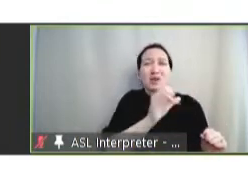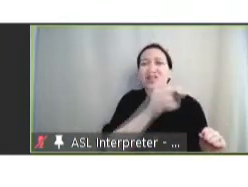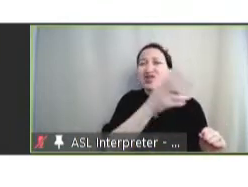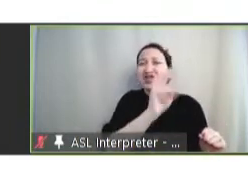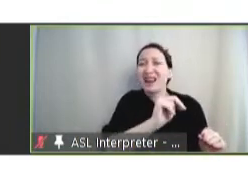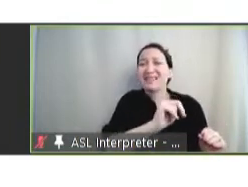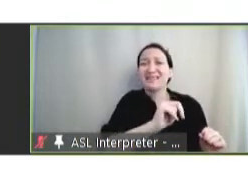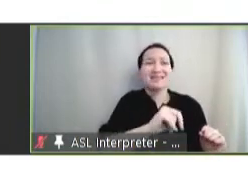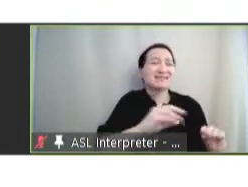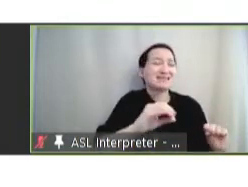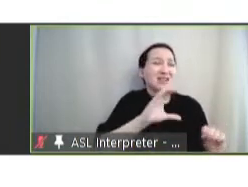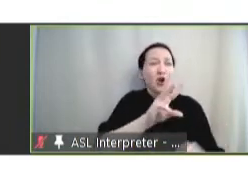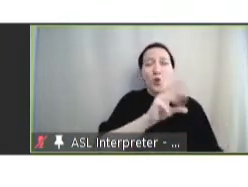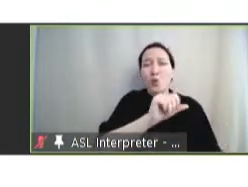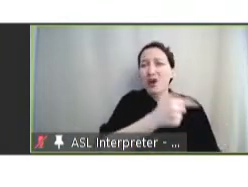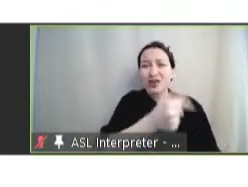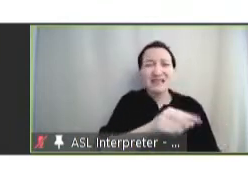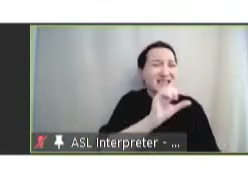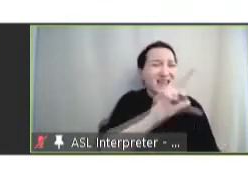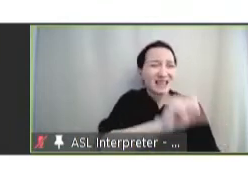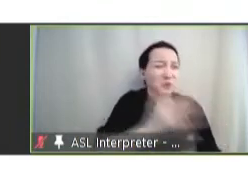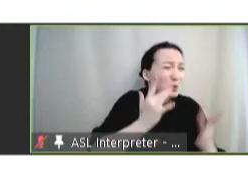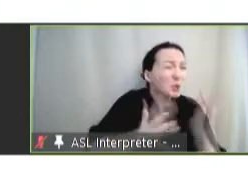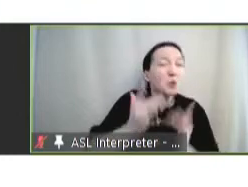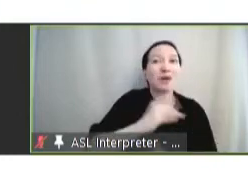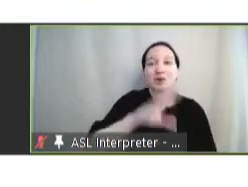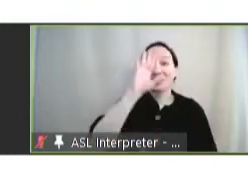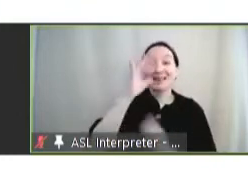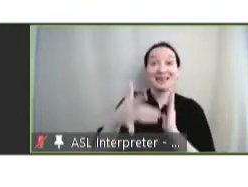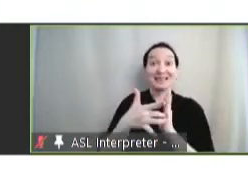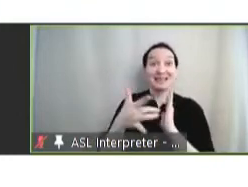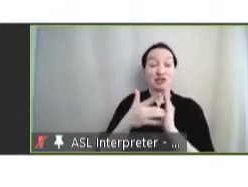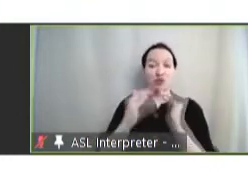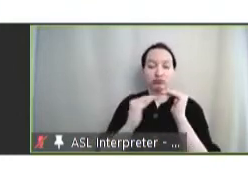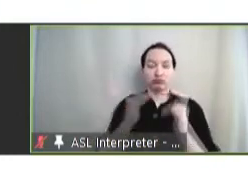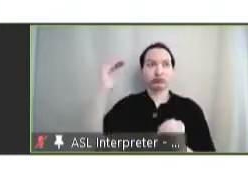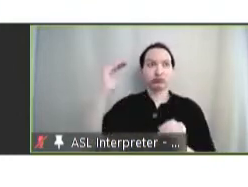in addition to that, you know, we know that the digital divide is real. So, having that lack of